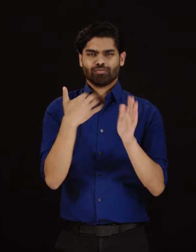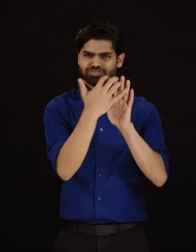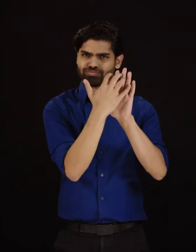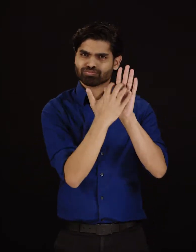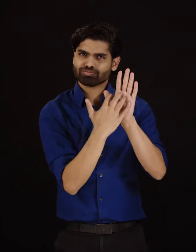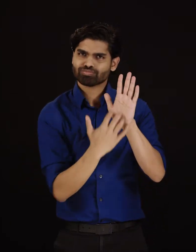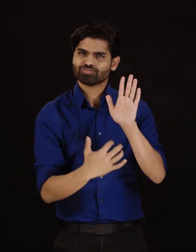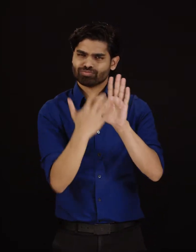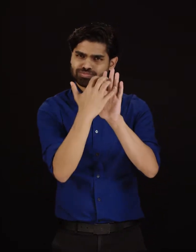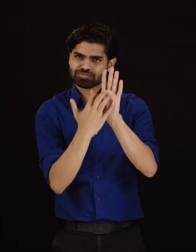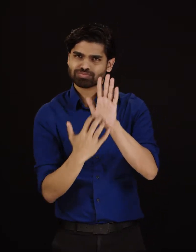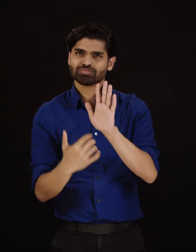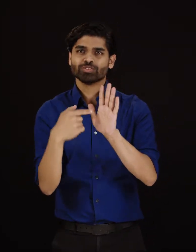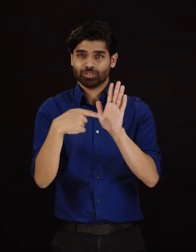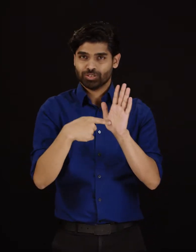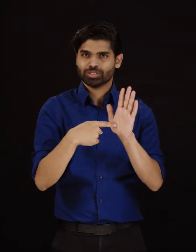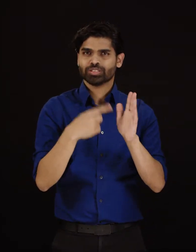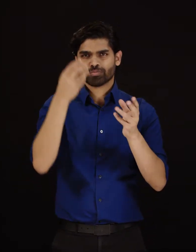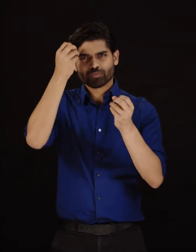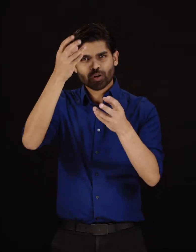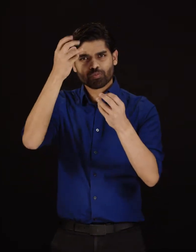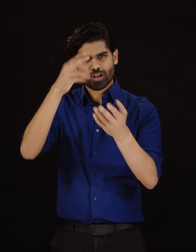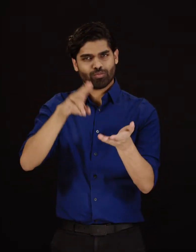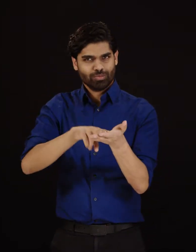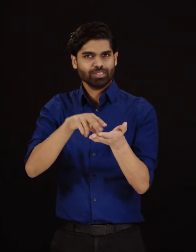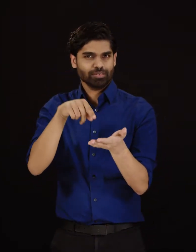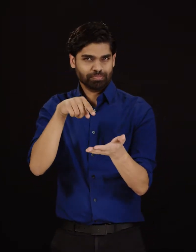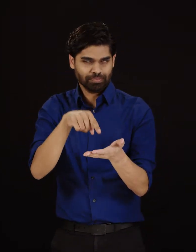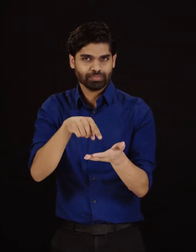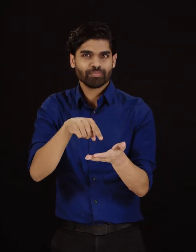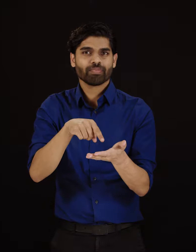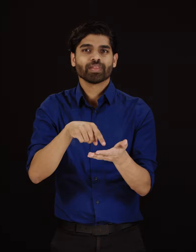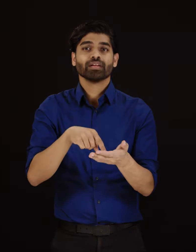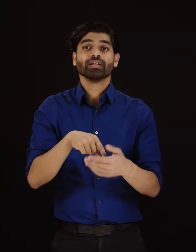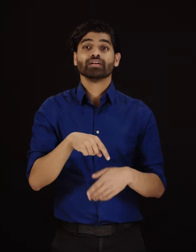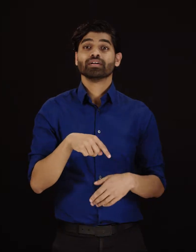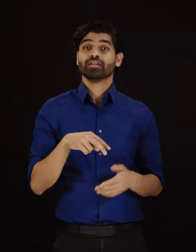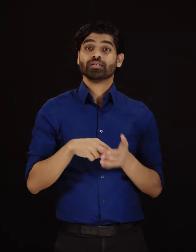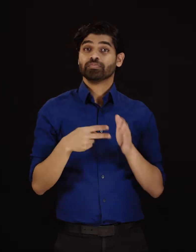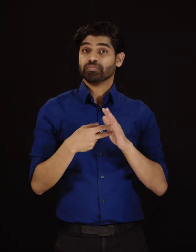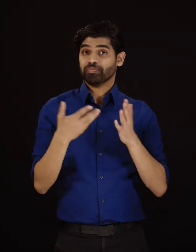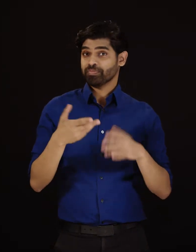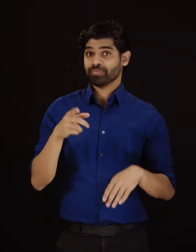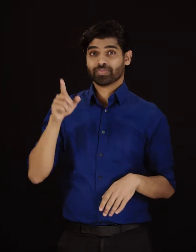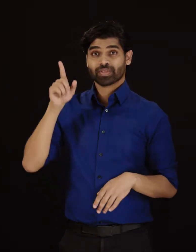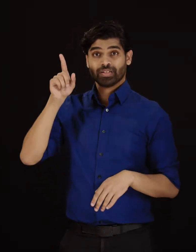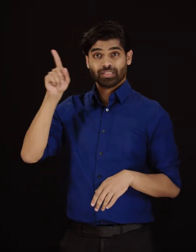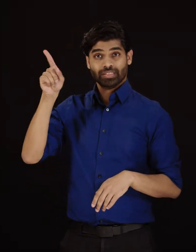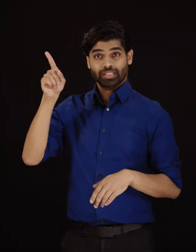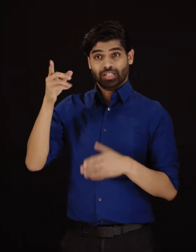customer in a format of their choosing at the time the service is purchased or shortly thereafter.